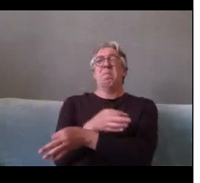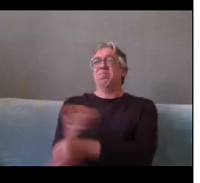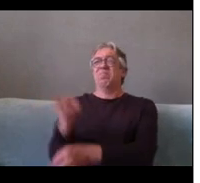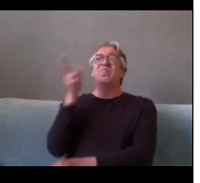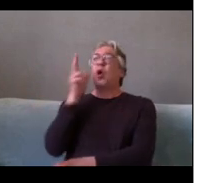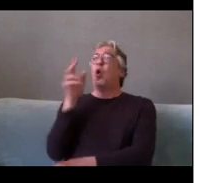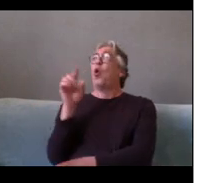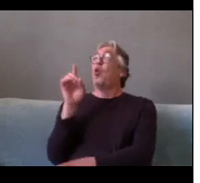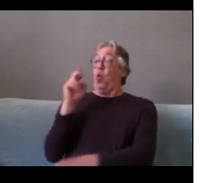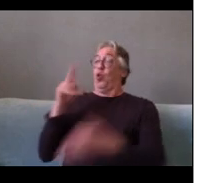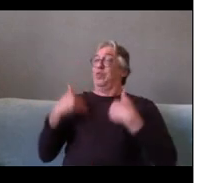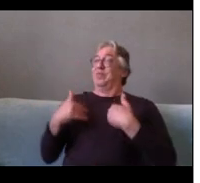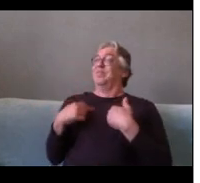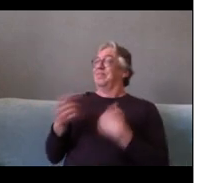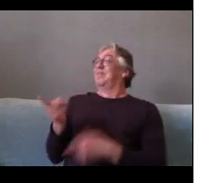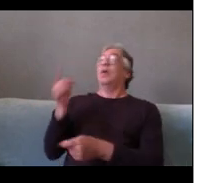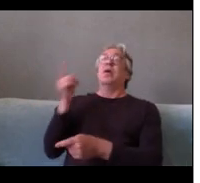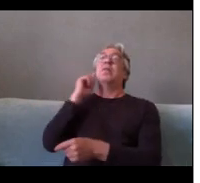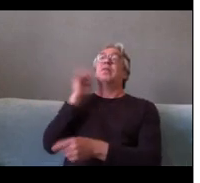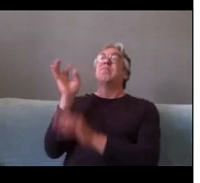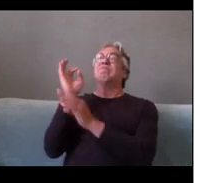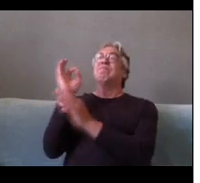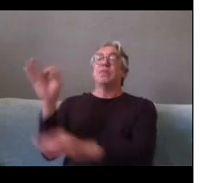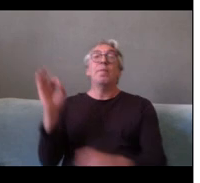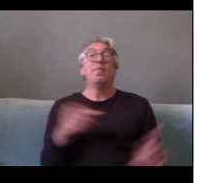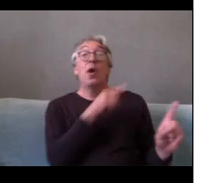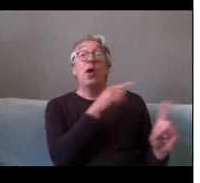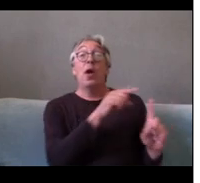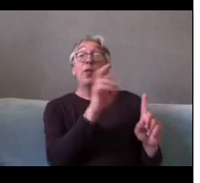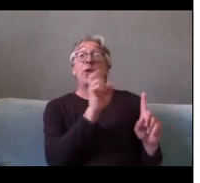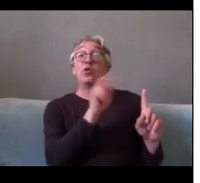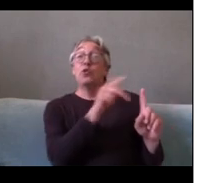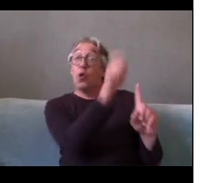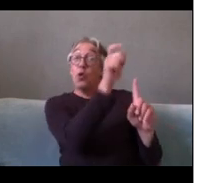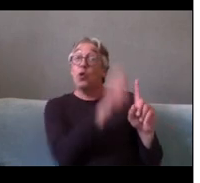Anderson is from the United Disabled Persons of Kenya, a DPO,